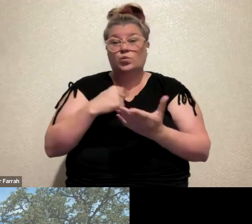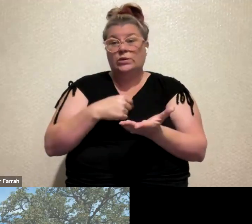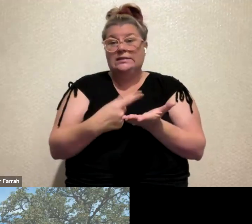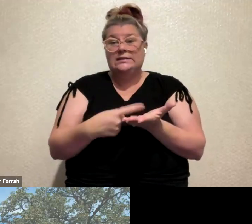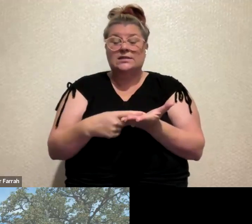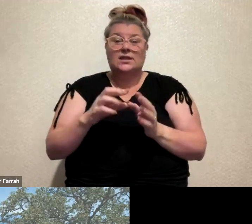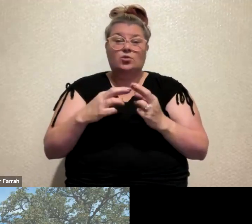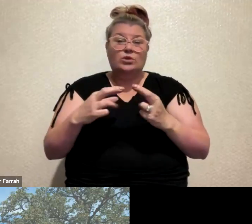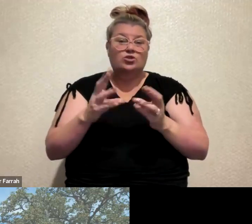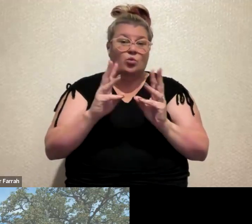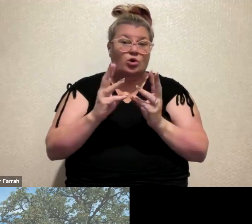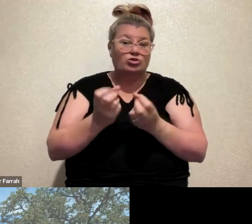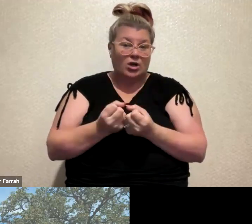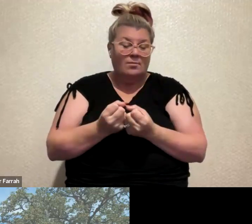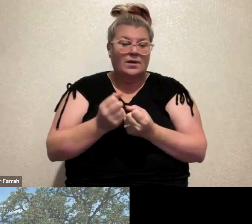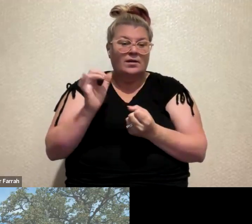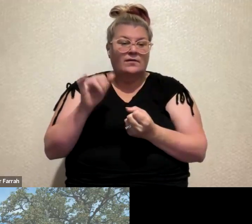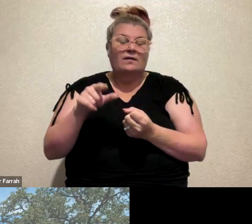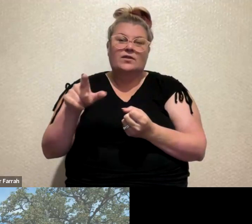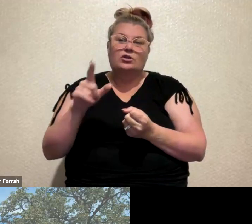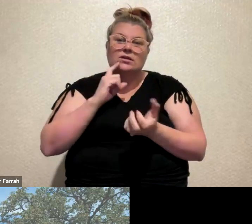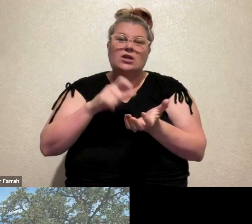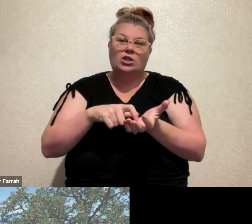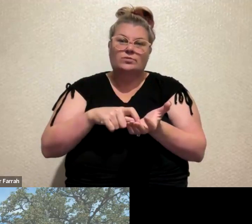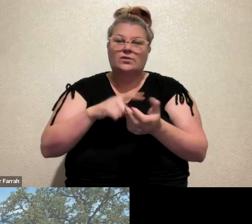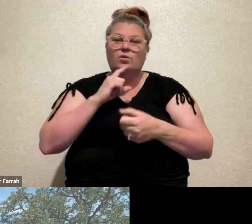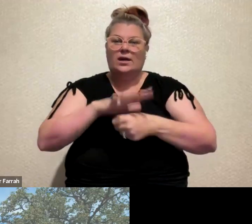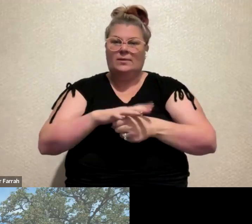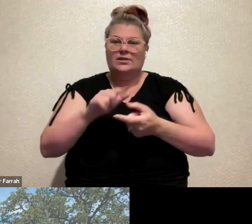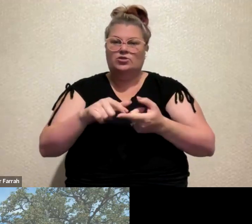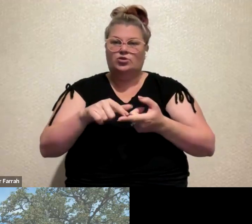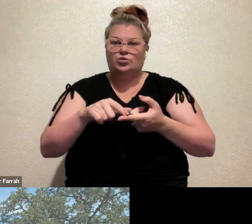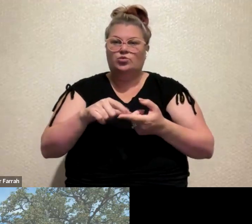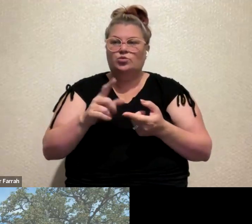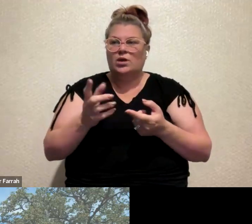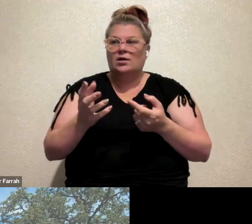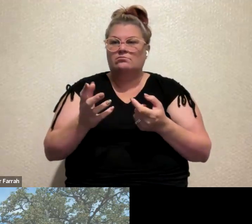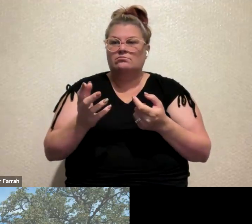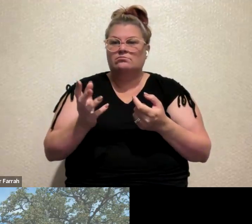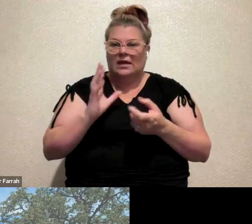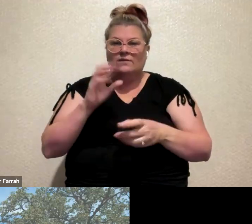there is an acknowledgement and a commitment to evolving the state, mapping and data gathering